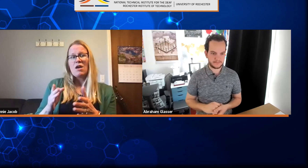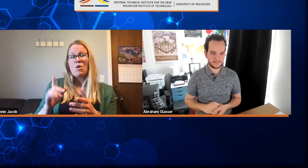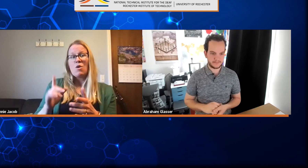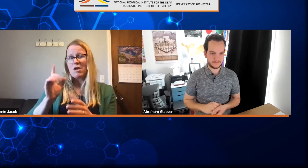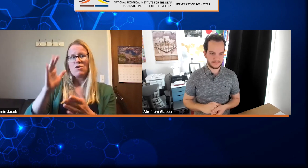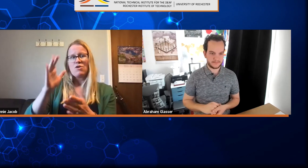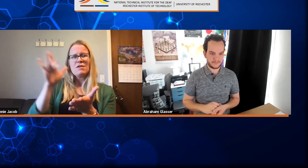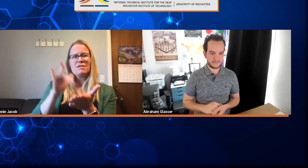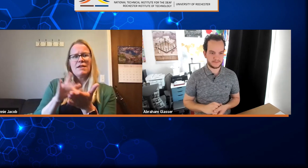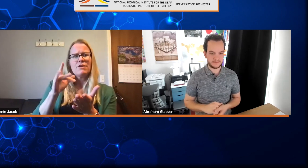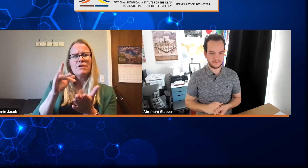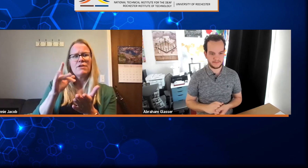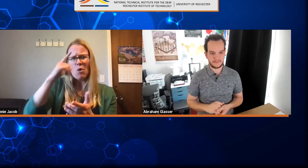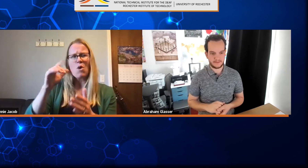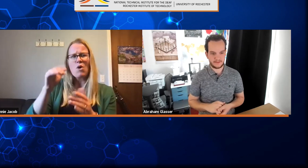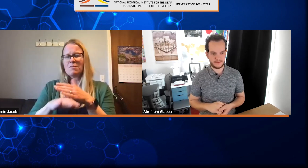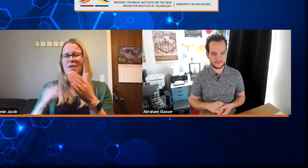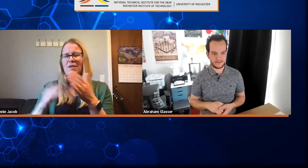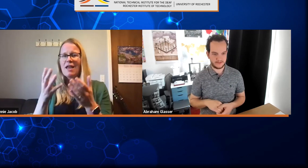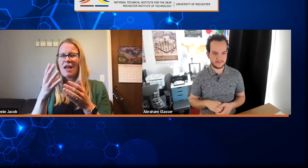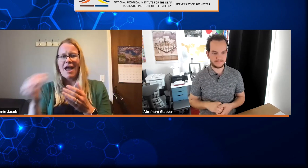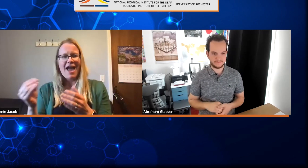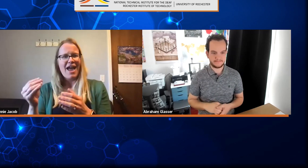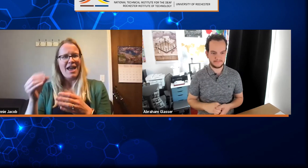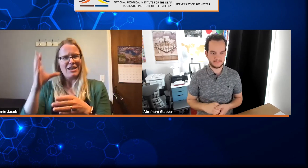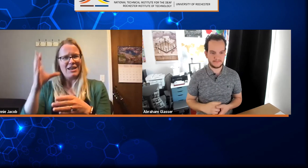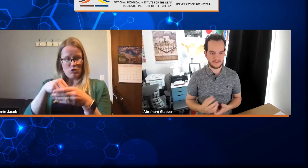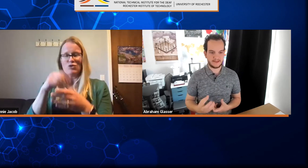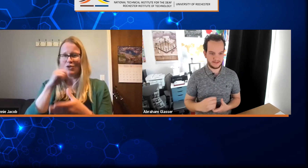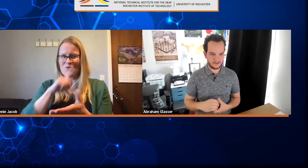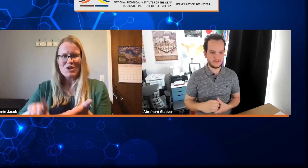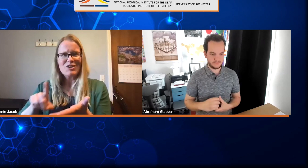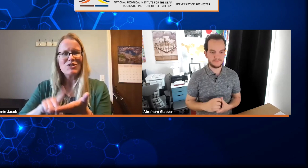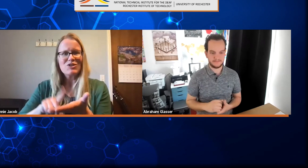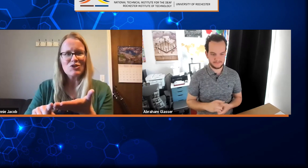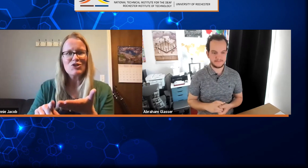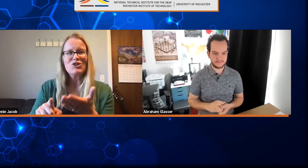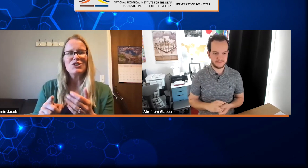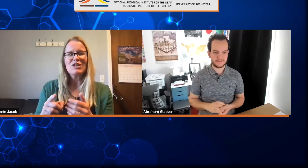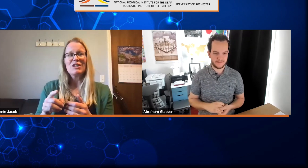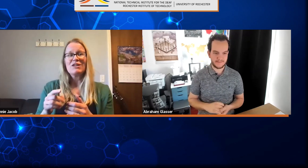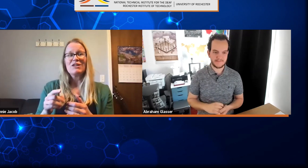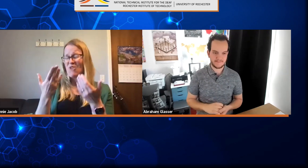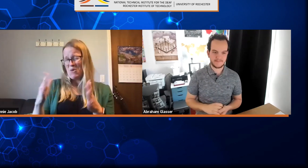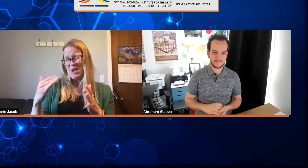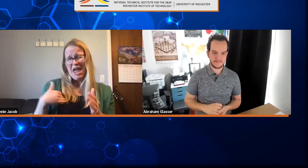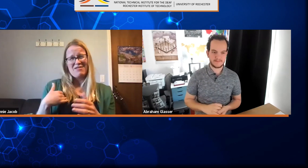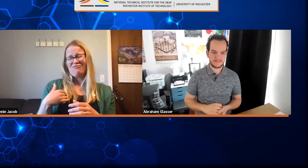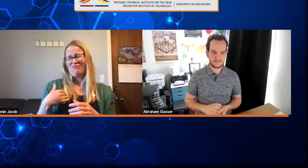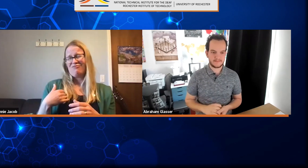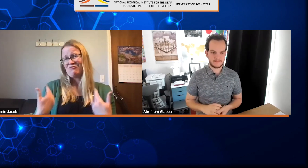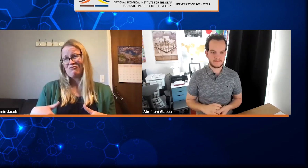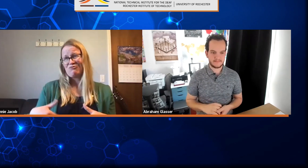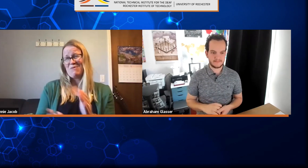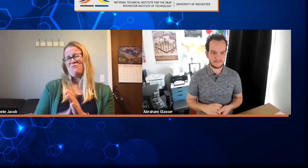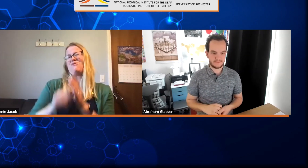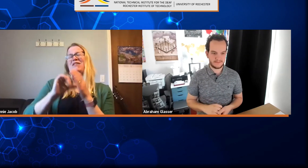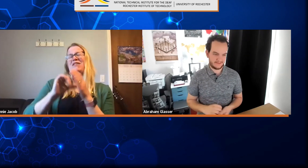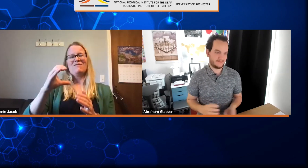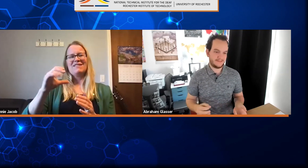at the Center for Accessibility and Inclusion Research. Abraham already has a very impressive CV,